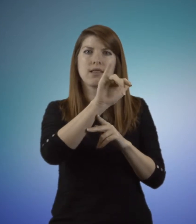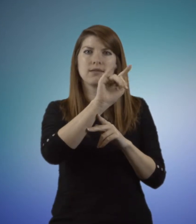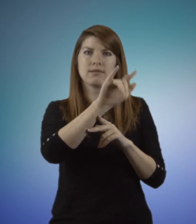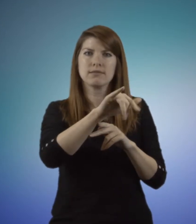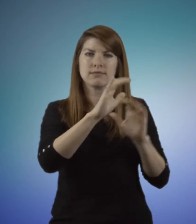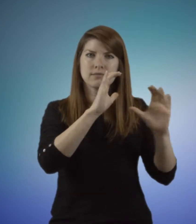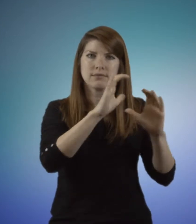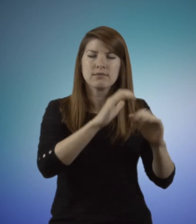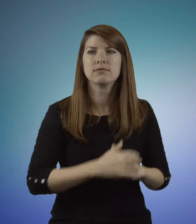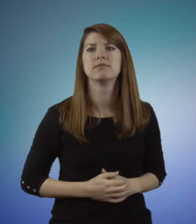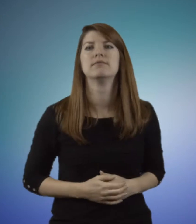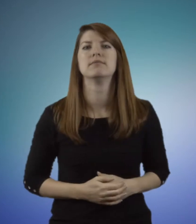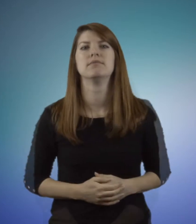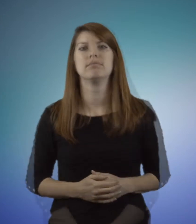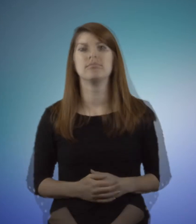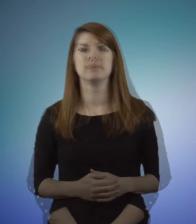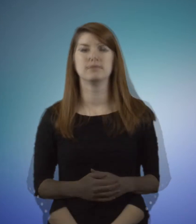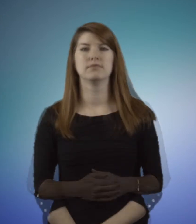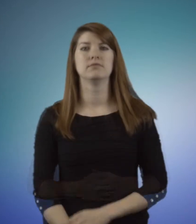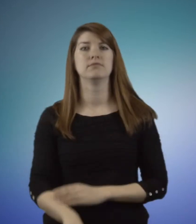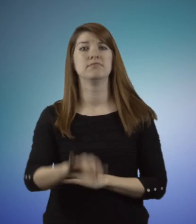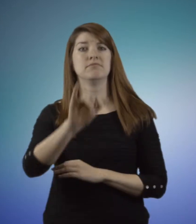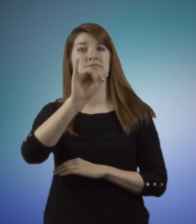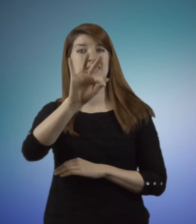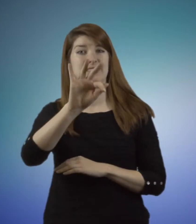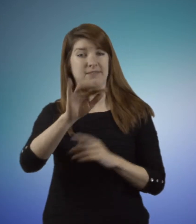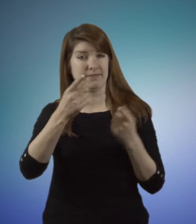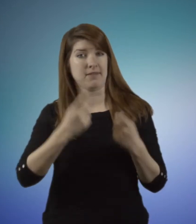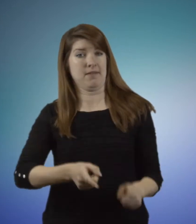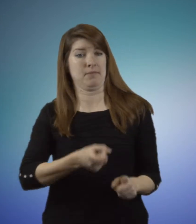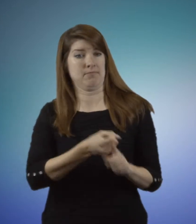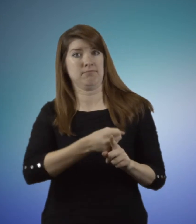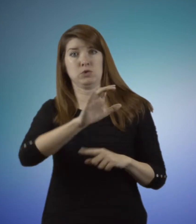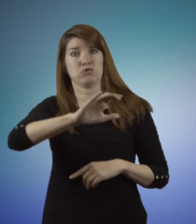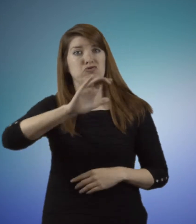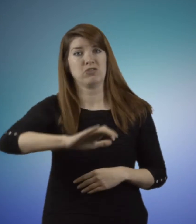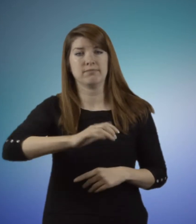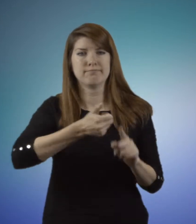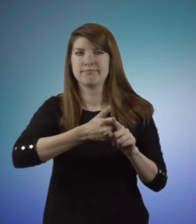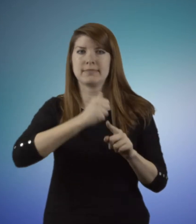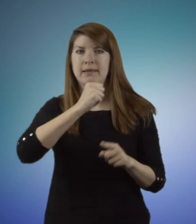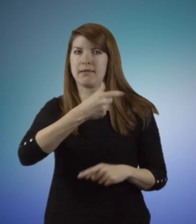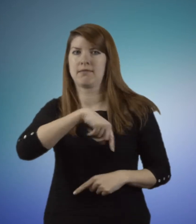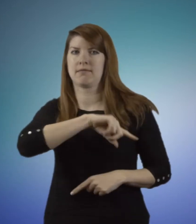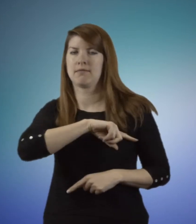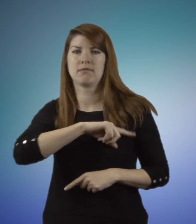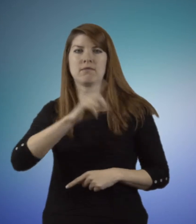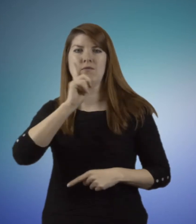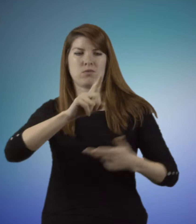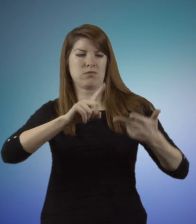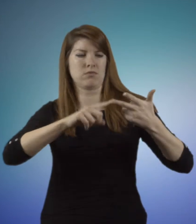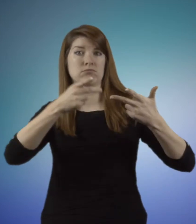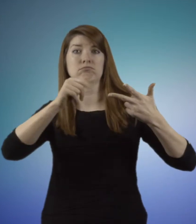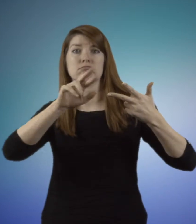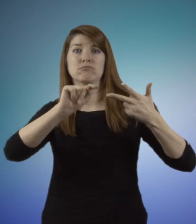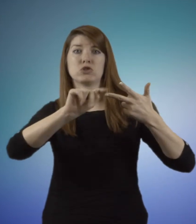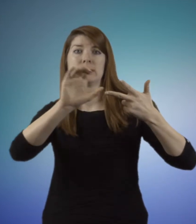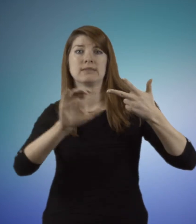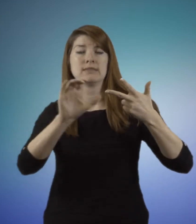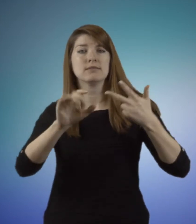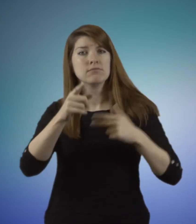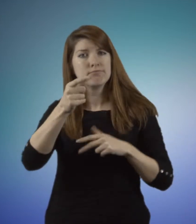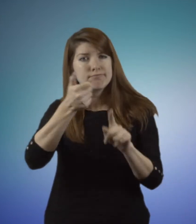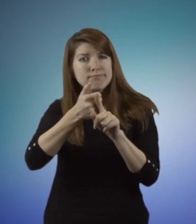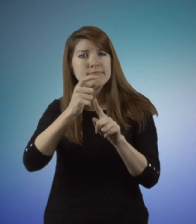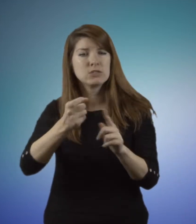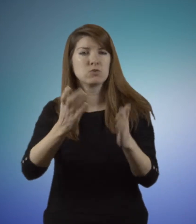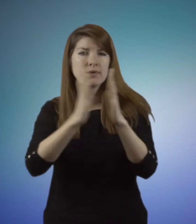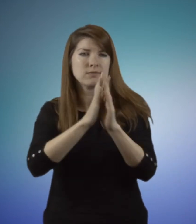If your child is not found to be eligible under Part C, be sure to ask questions